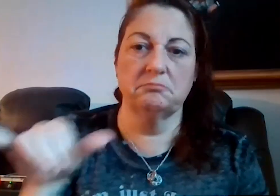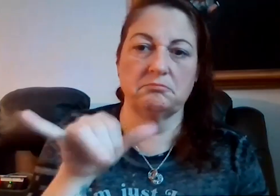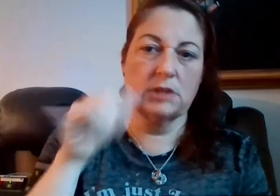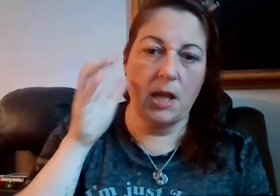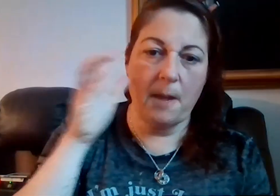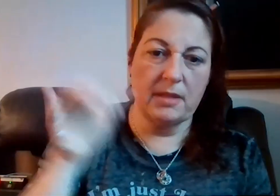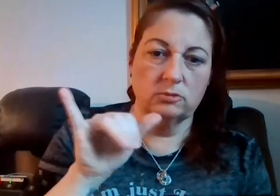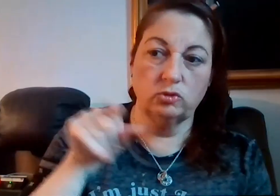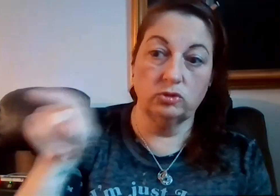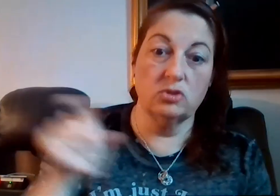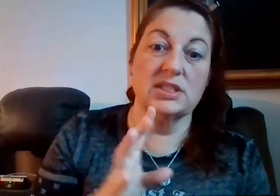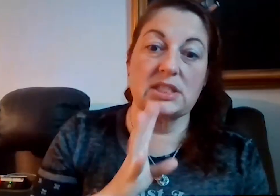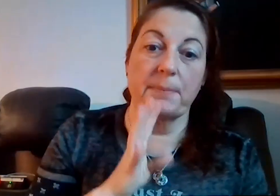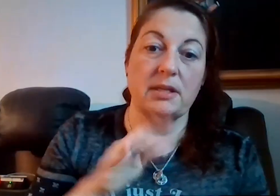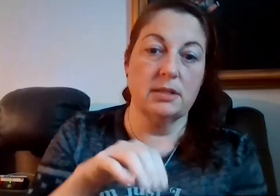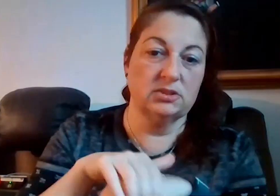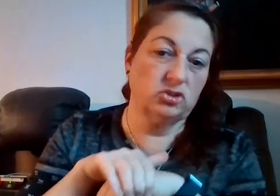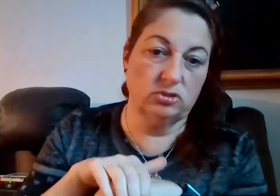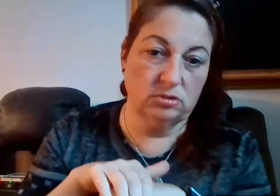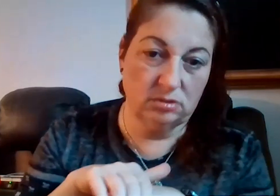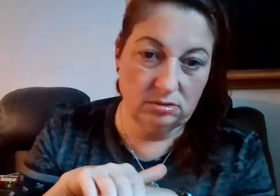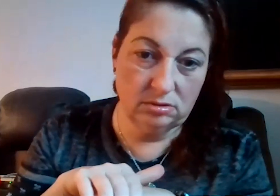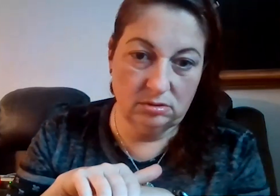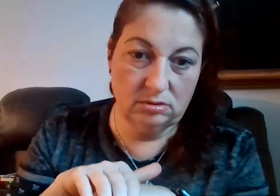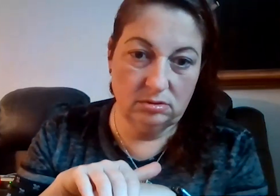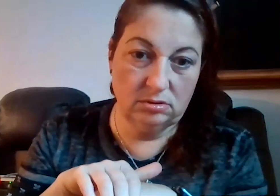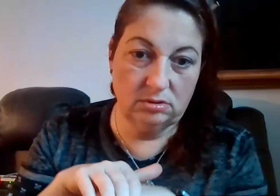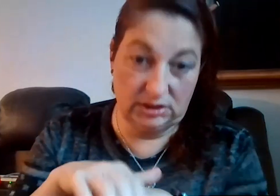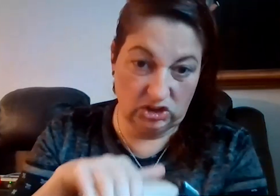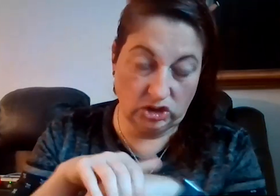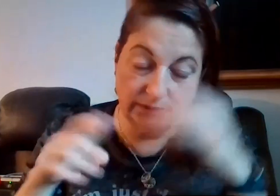They speak English, and it's a language.